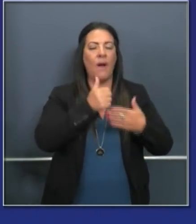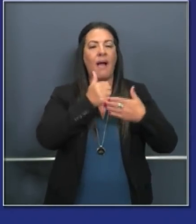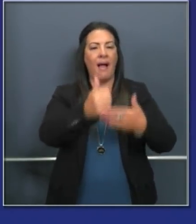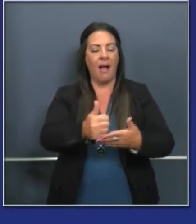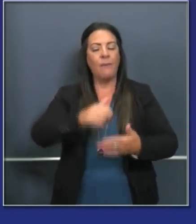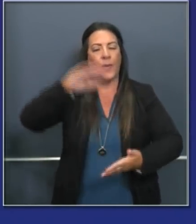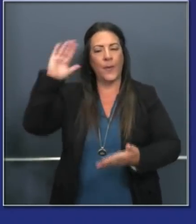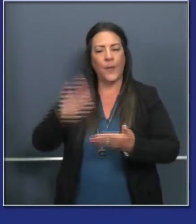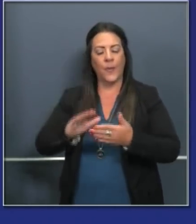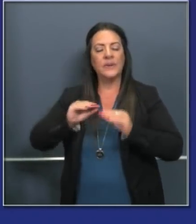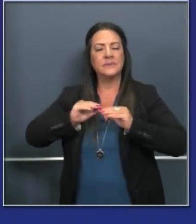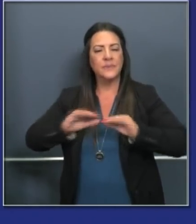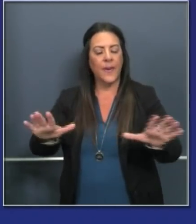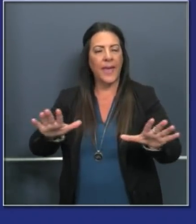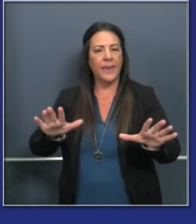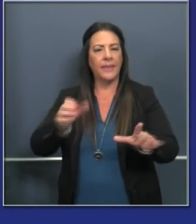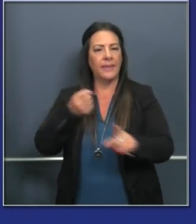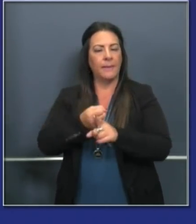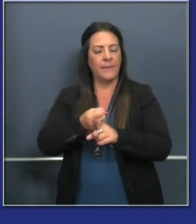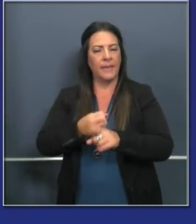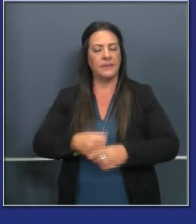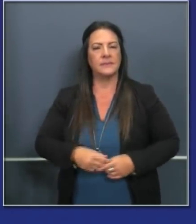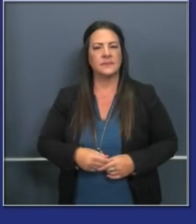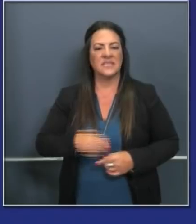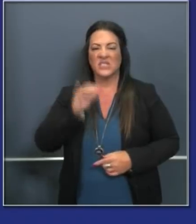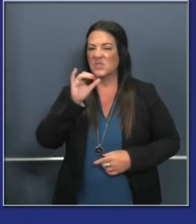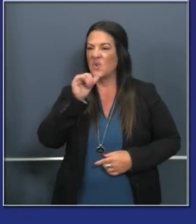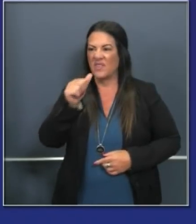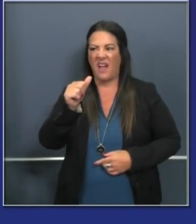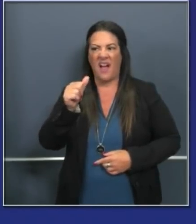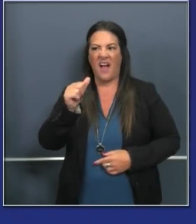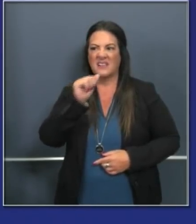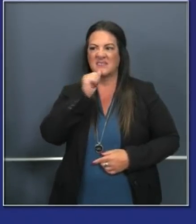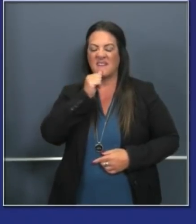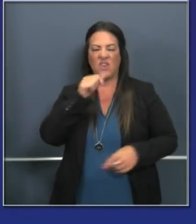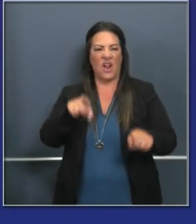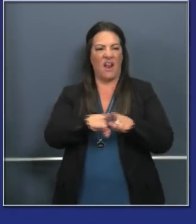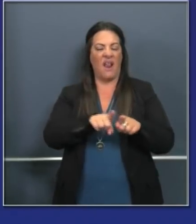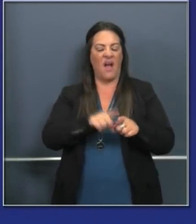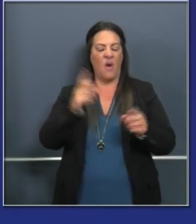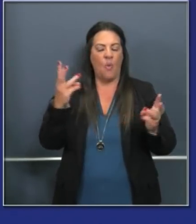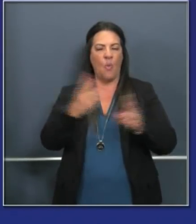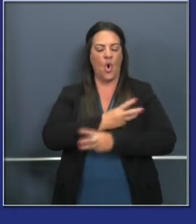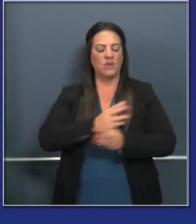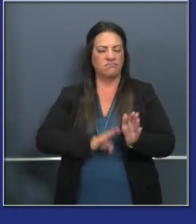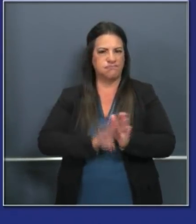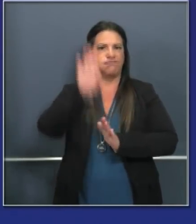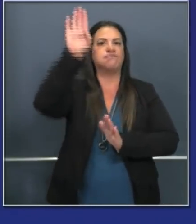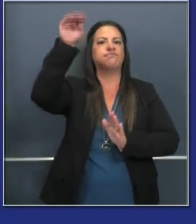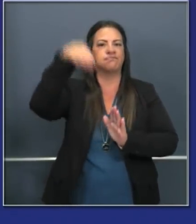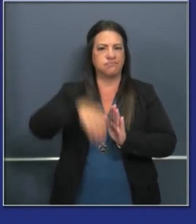INTERVENTIONS HERE IN THE STATE OF CALIFORNIA. WE WERE ABLE TO MITIGATE THAT CURVE